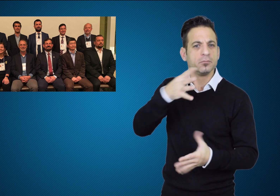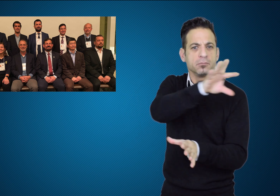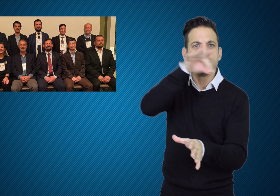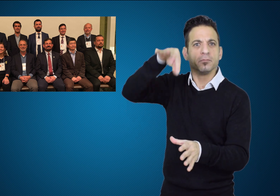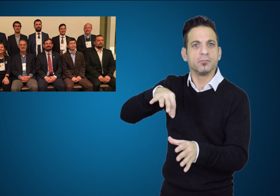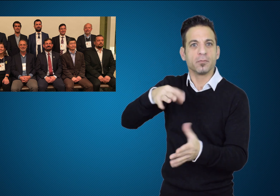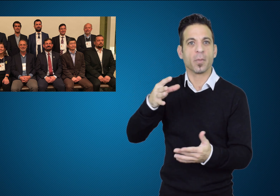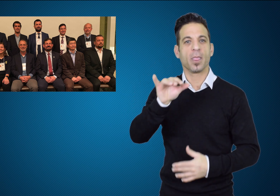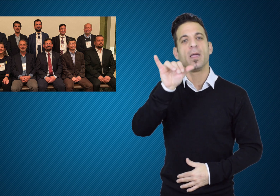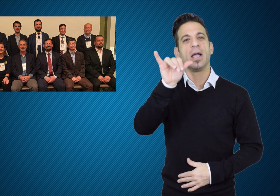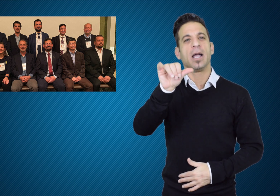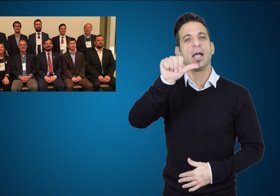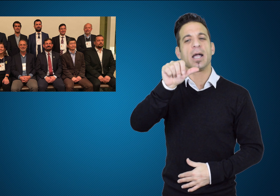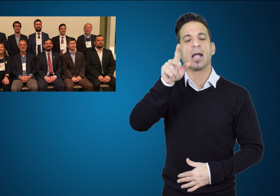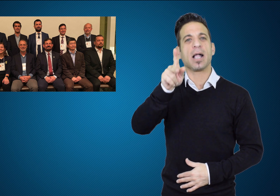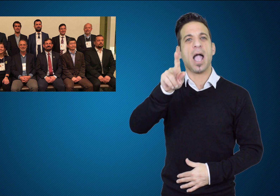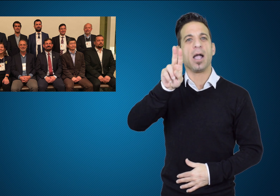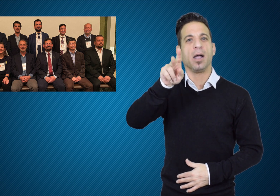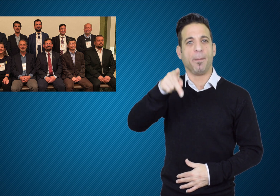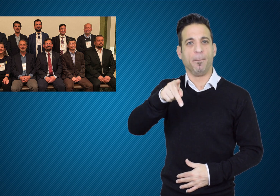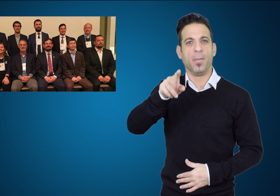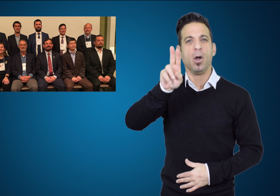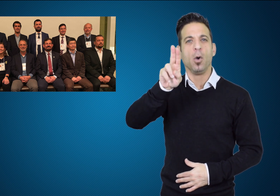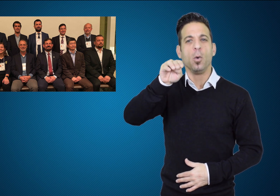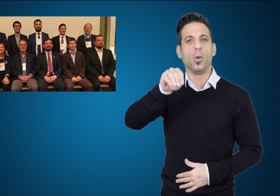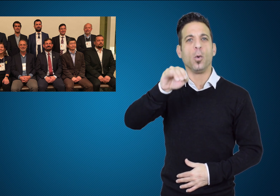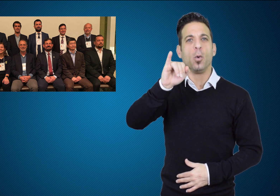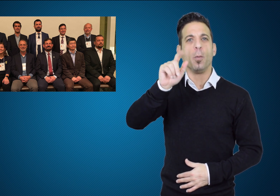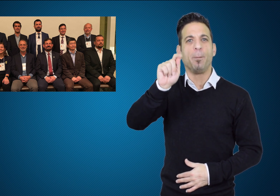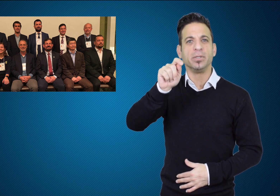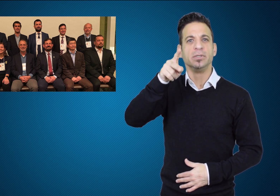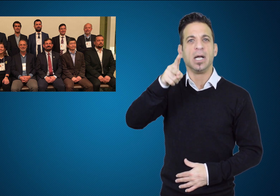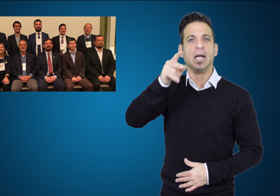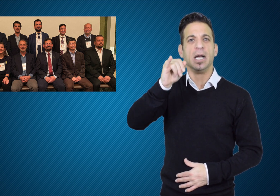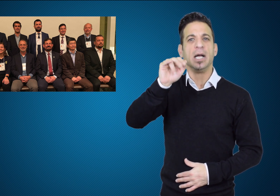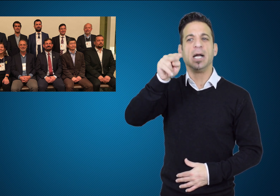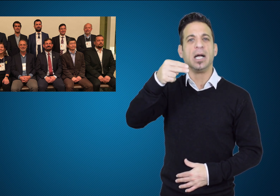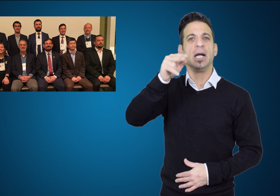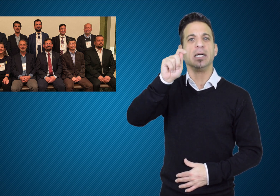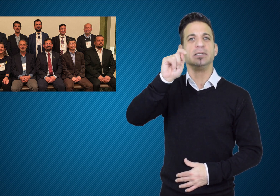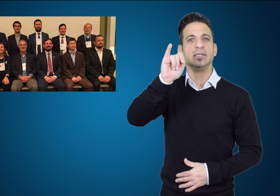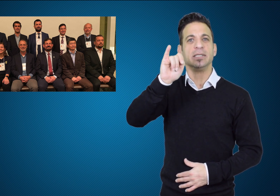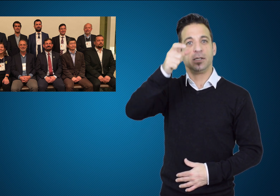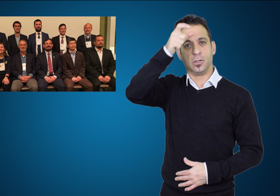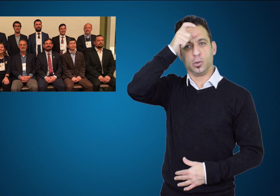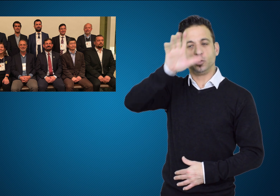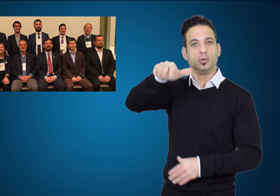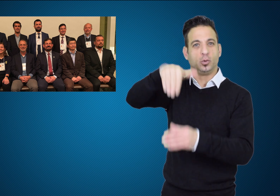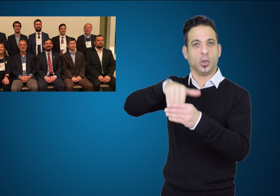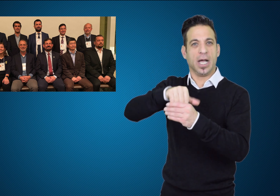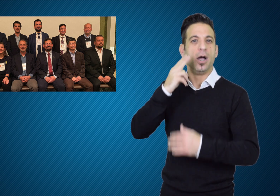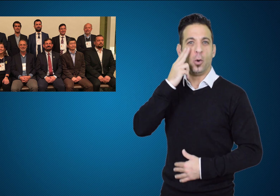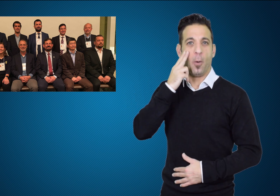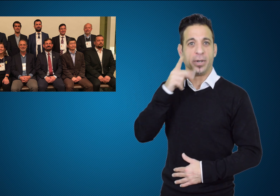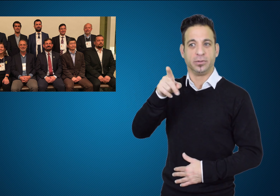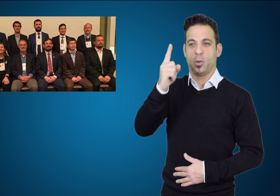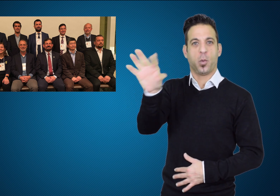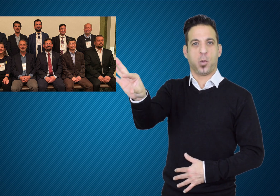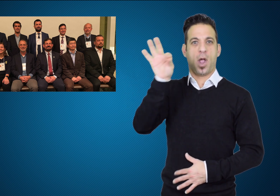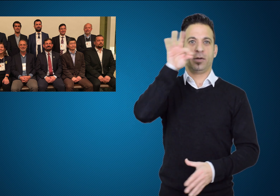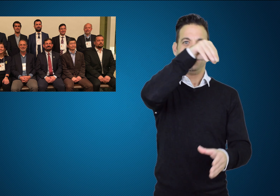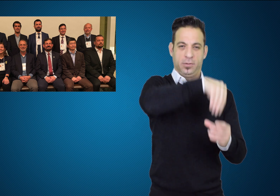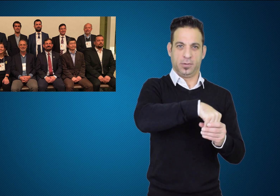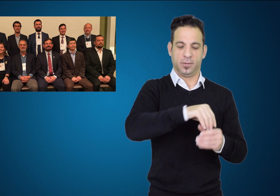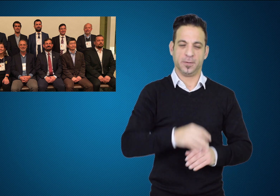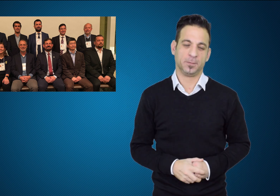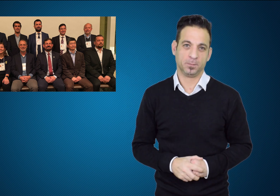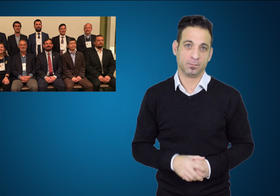Yakup Umit Kihti of Turkey was the only one elected.